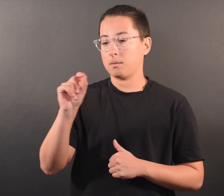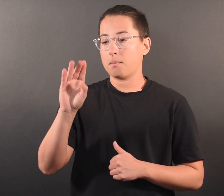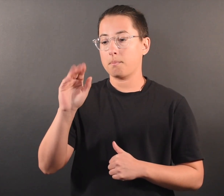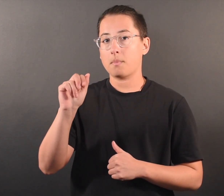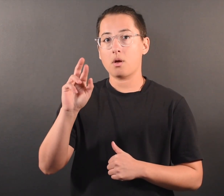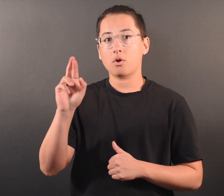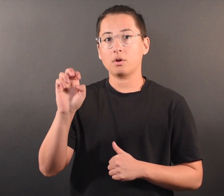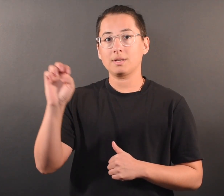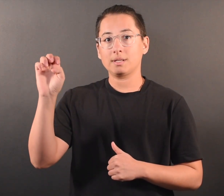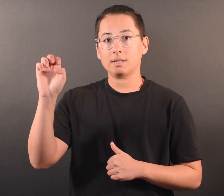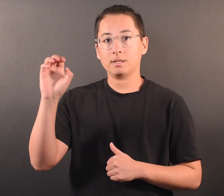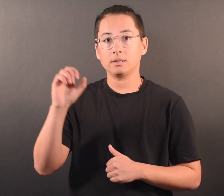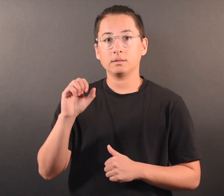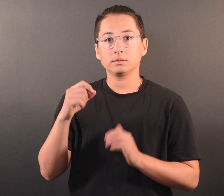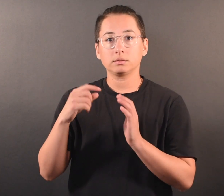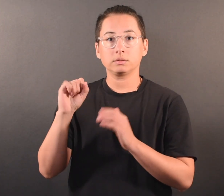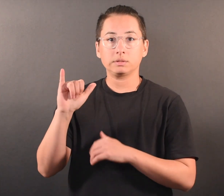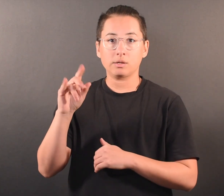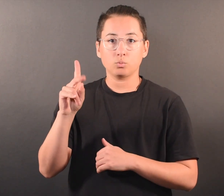Guillain-Barré syndrome